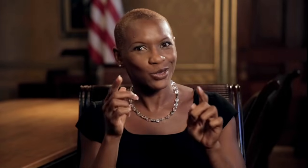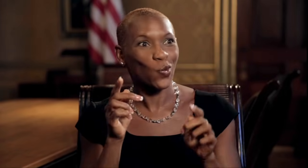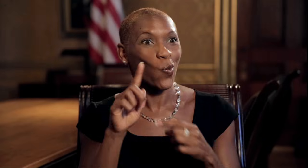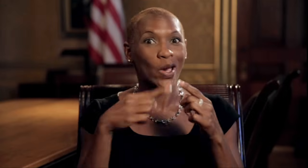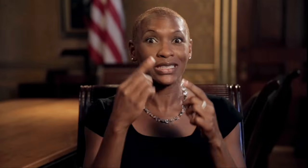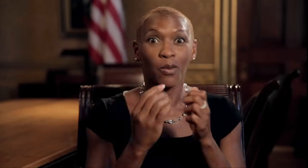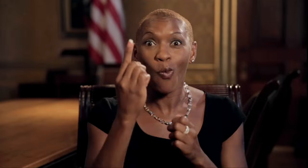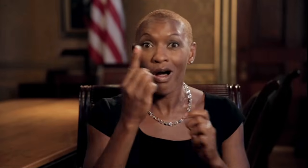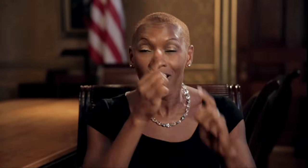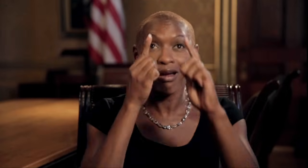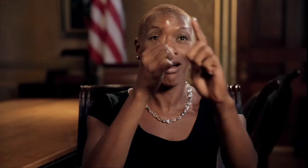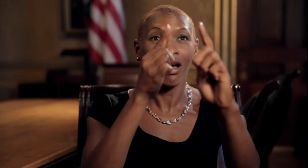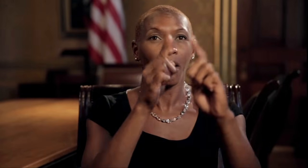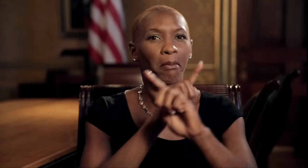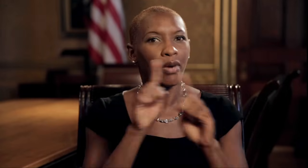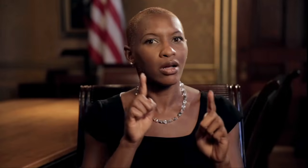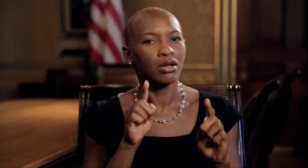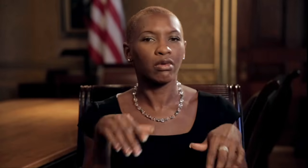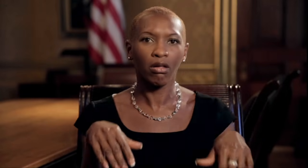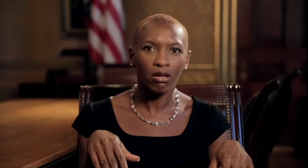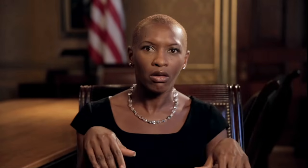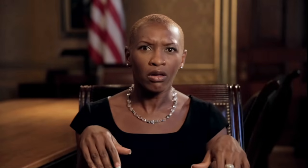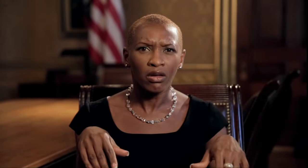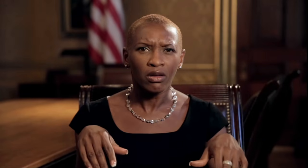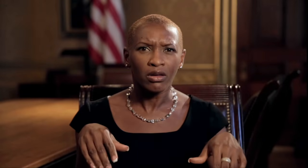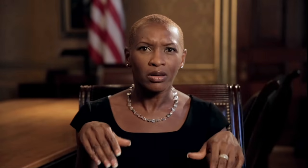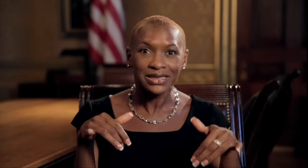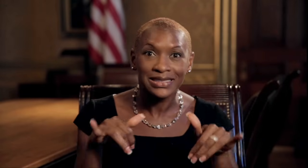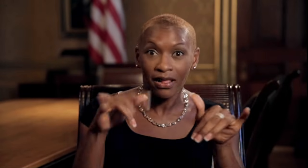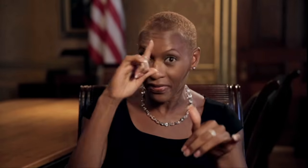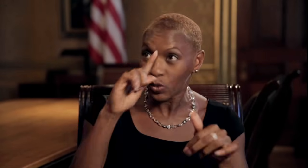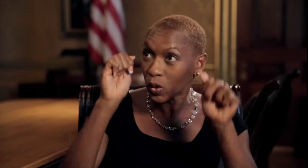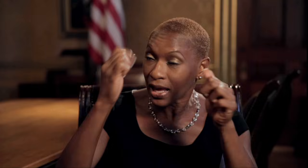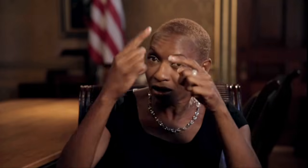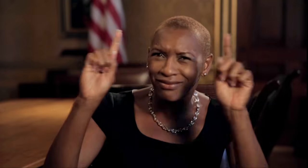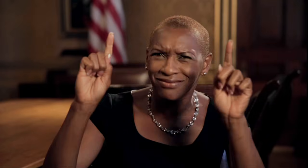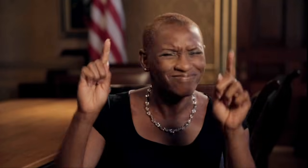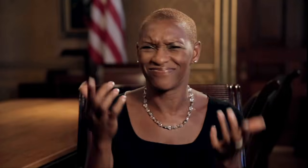When someone has a goal but doesn't do anything about it, and still thinks that it's achievable-- nah.